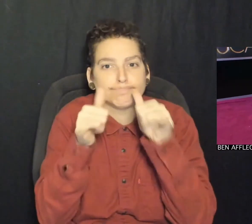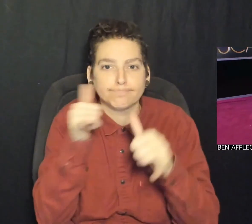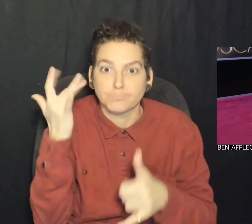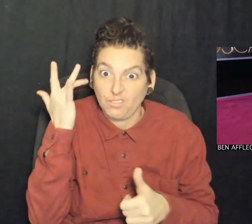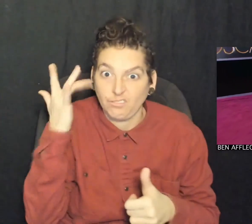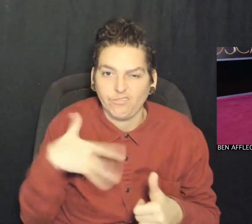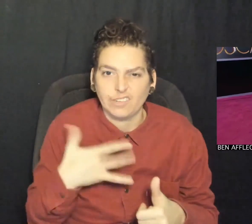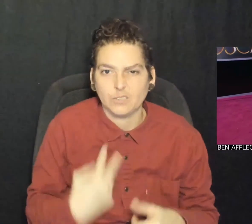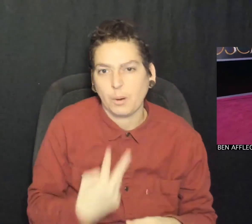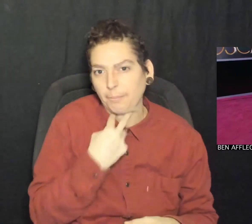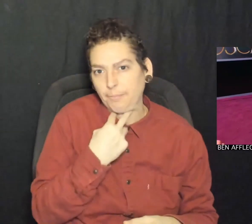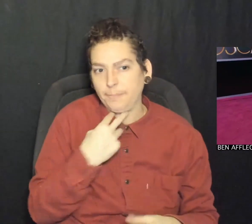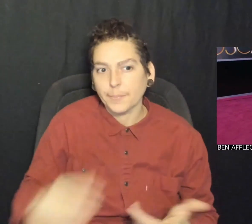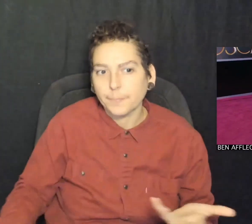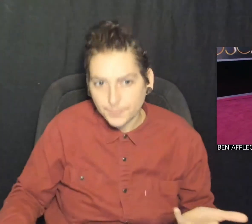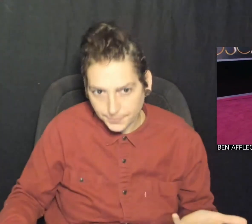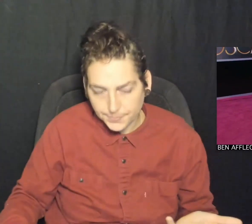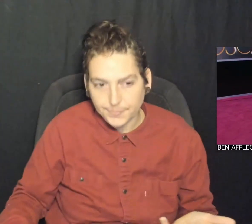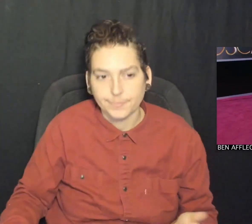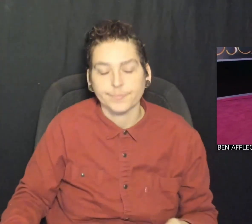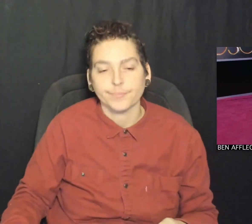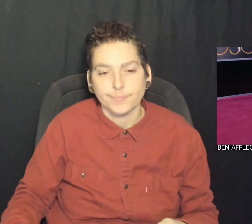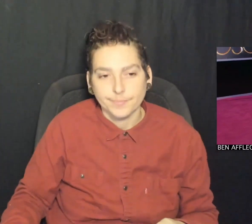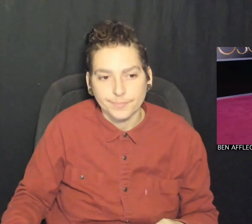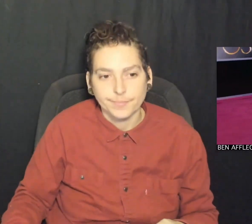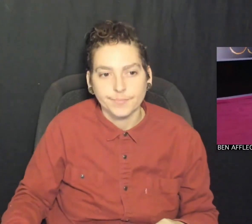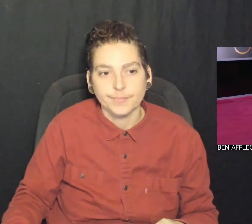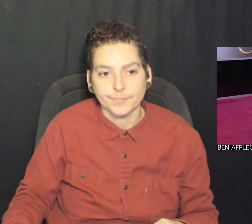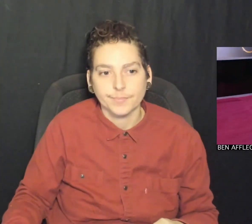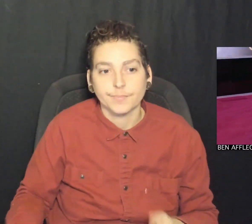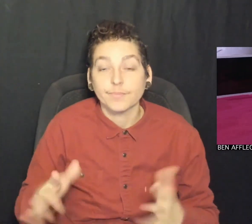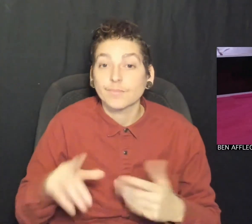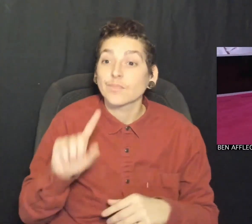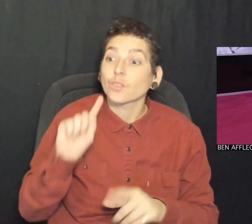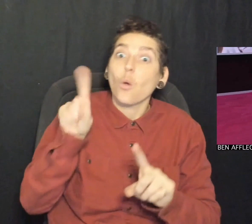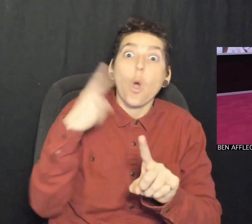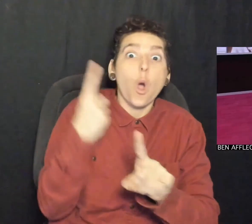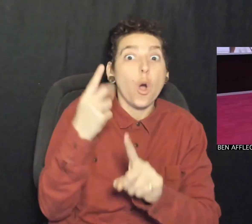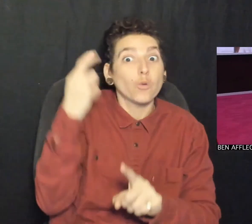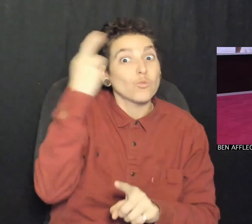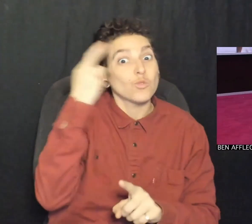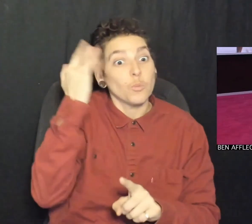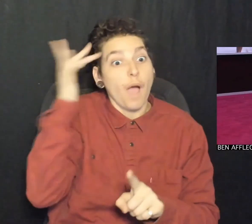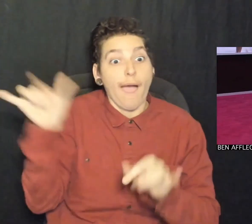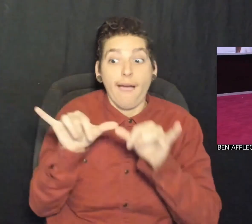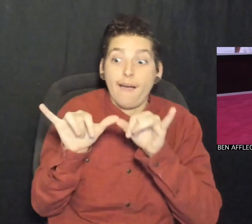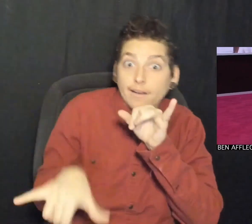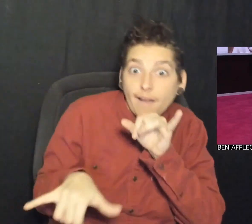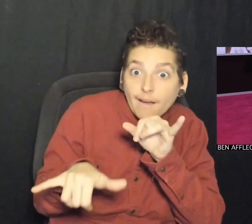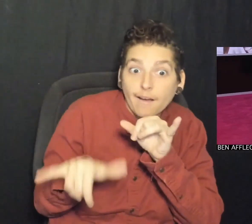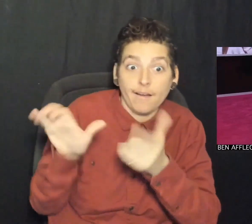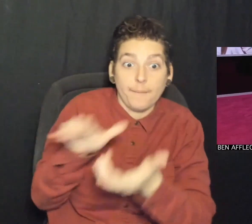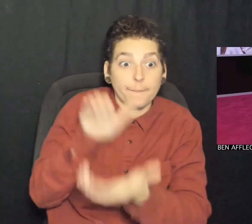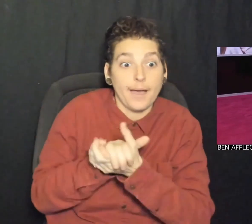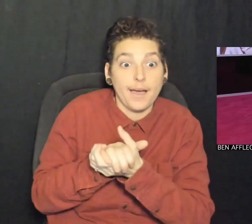drinking because he felt trapped he says the only reason he stayed in the marriage was